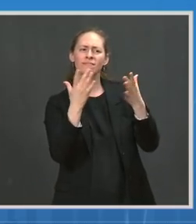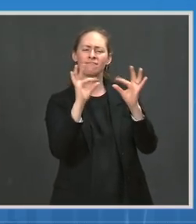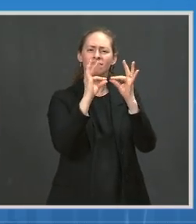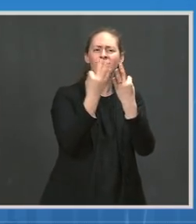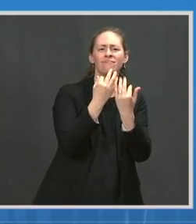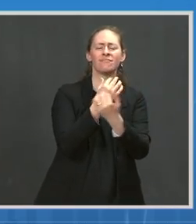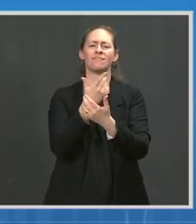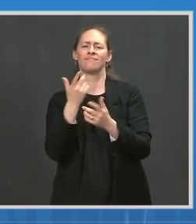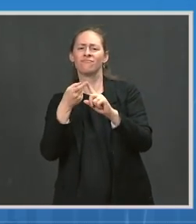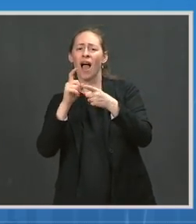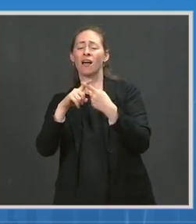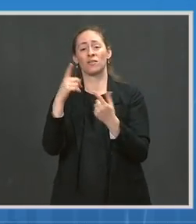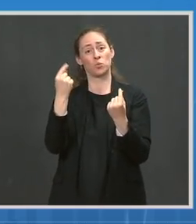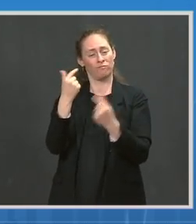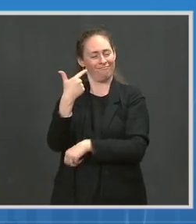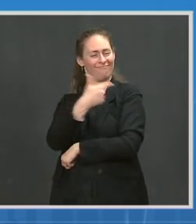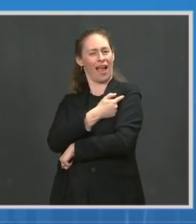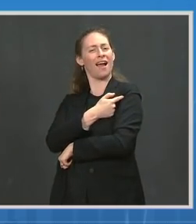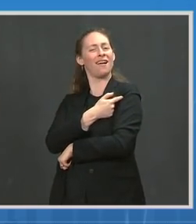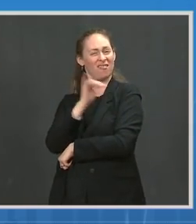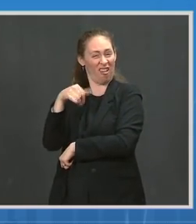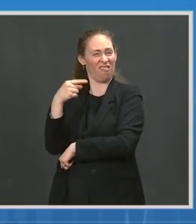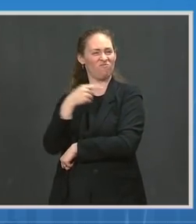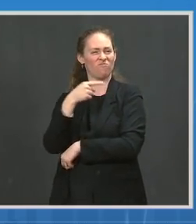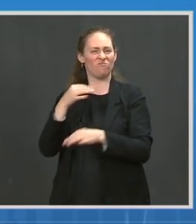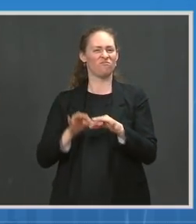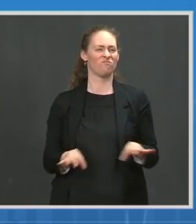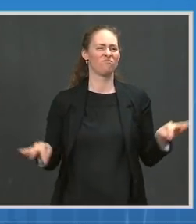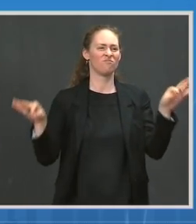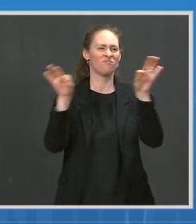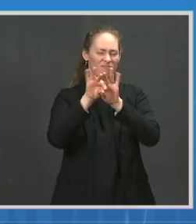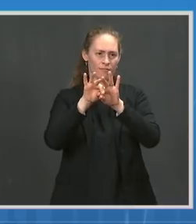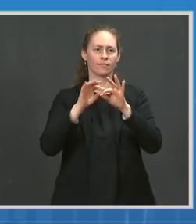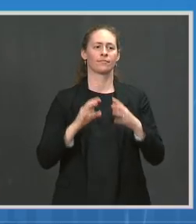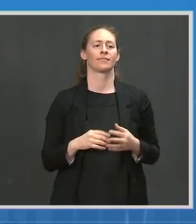I am so thrilled that, today, all people age 16